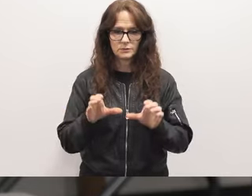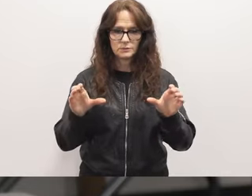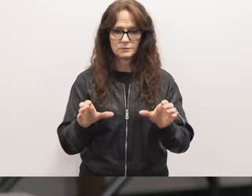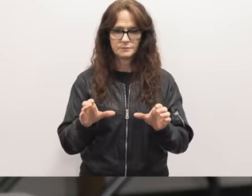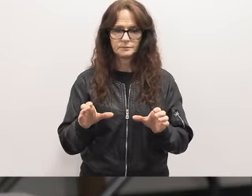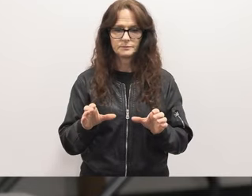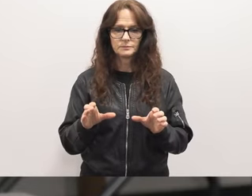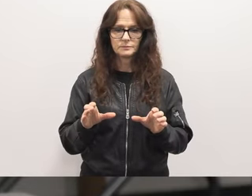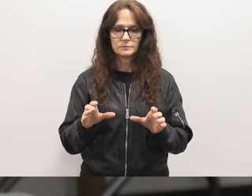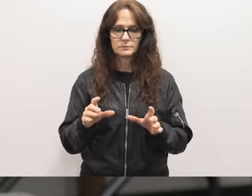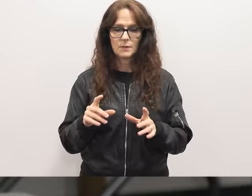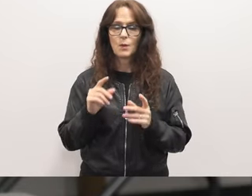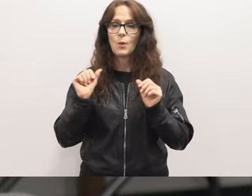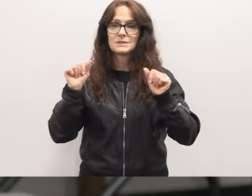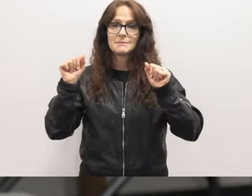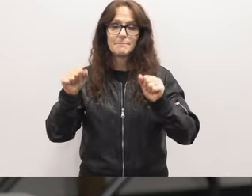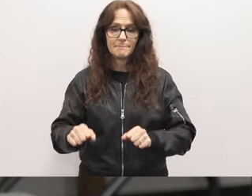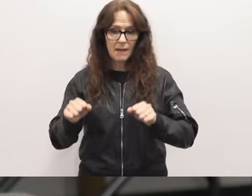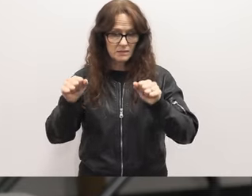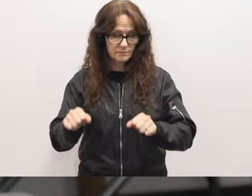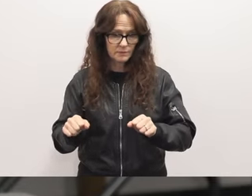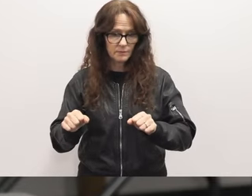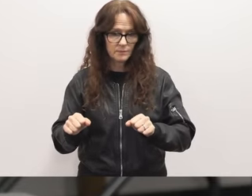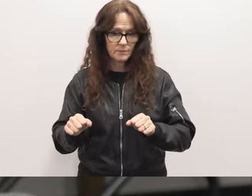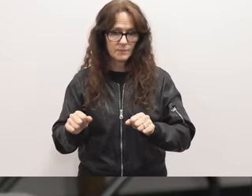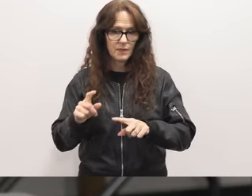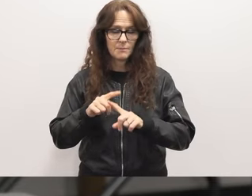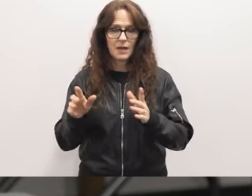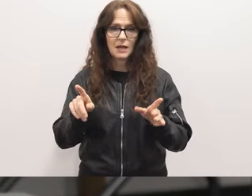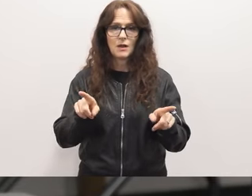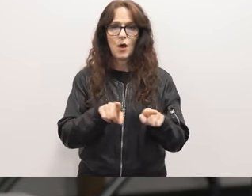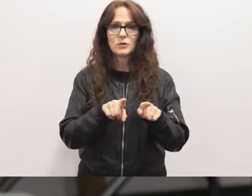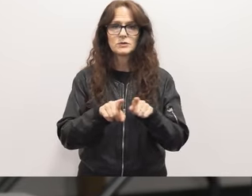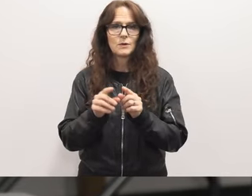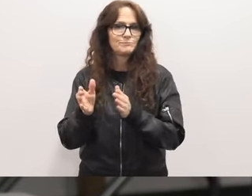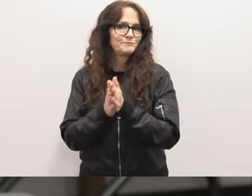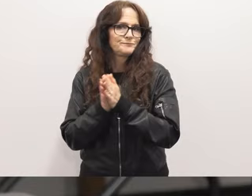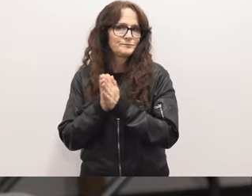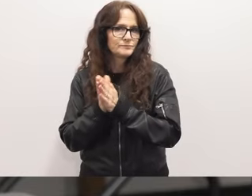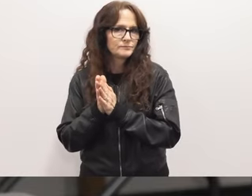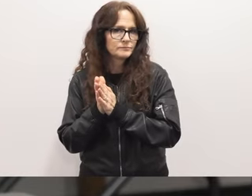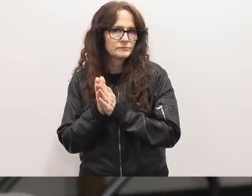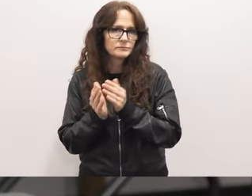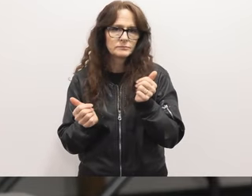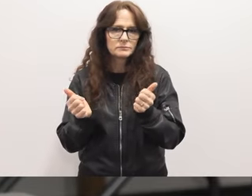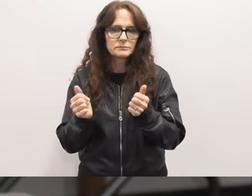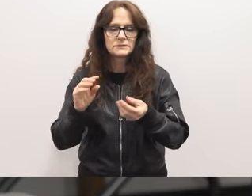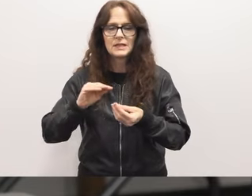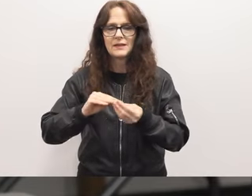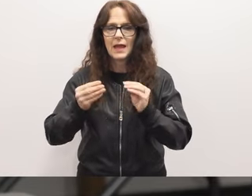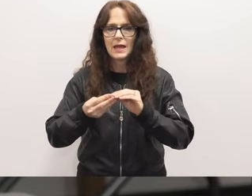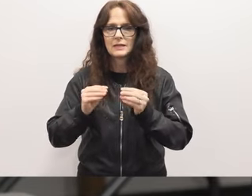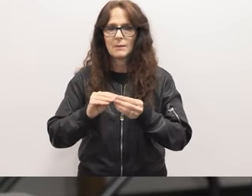what is attainable but also somewhat provocative and pushing our system and what that number ultimately is that the board decides,